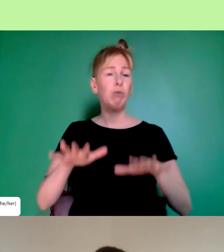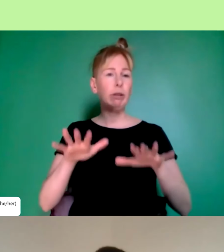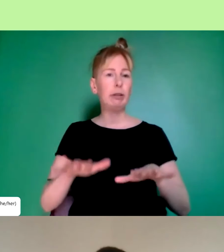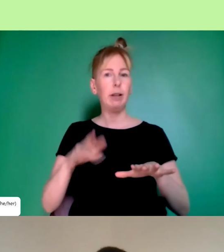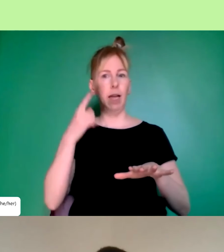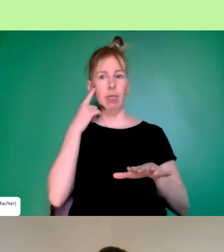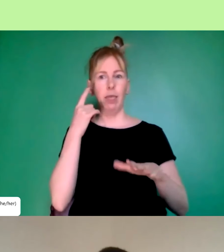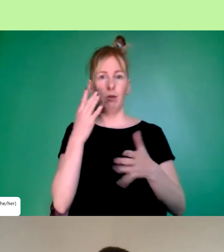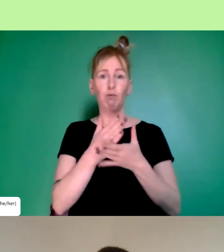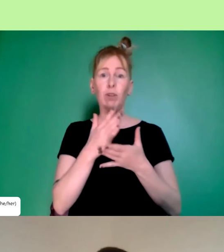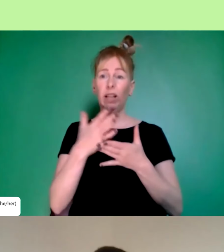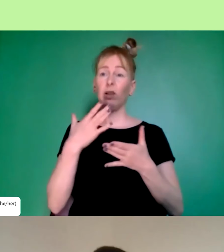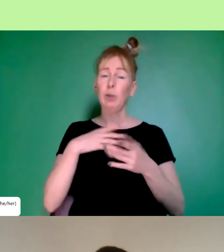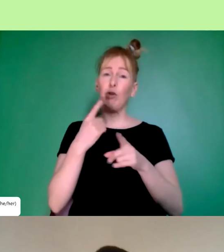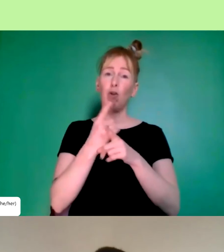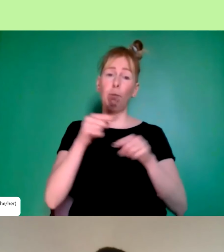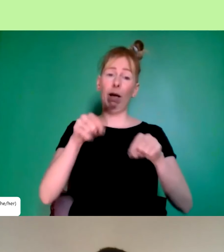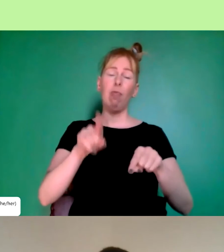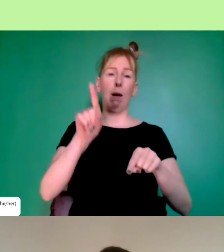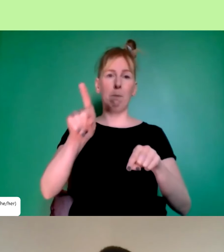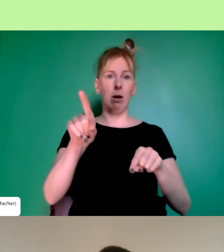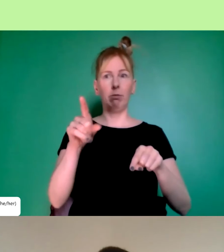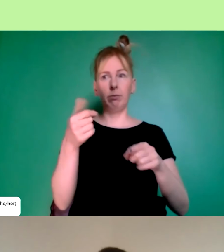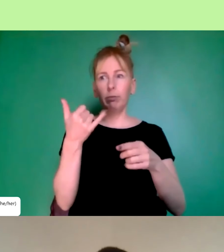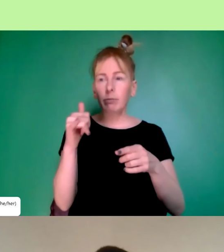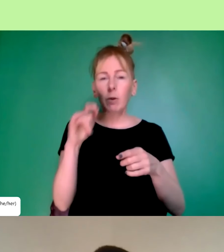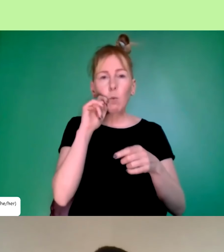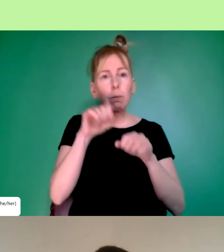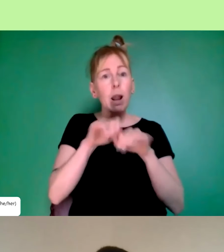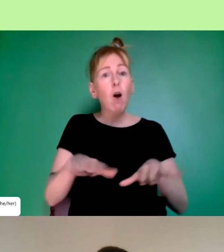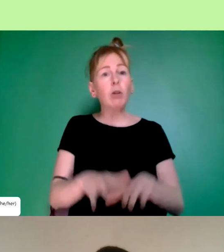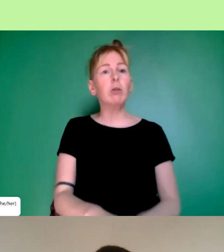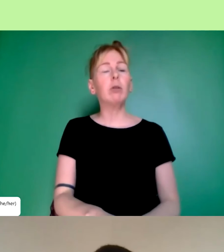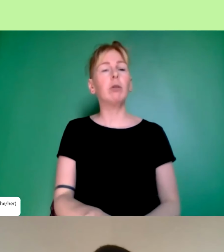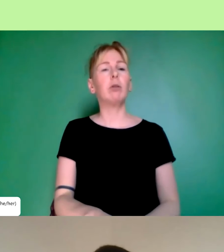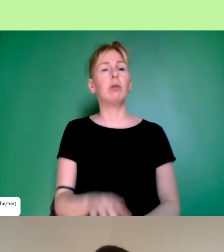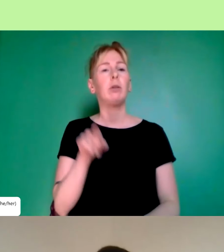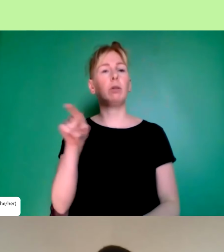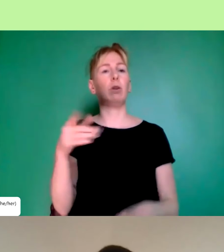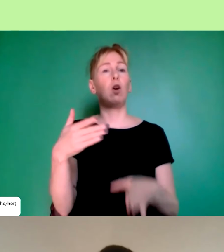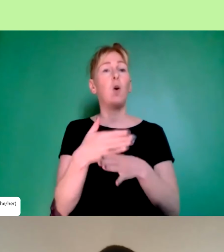So essentially, the history of working class in Britain is one which has been buried, but is